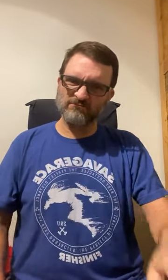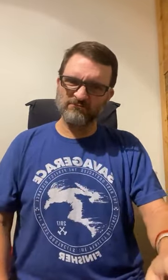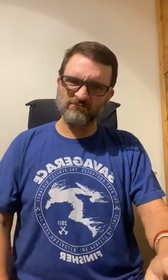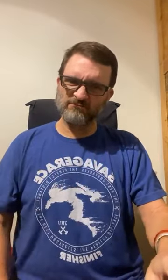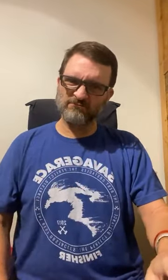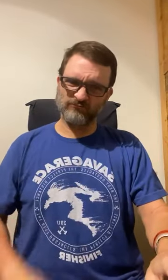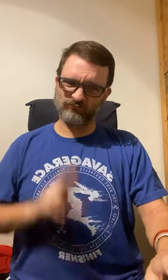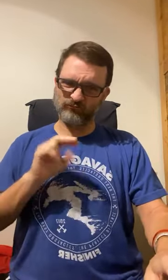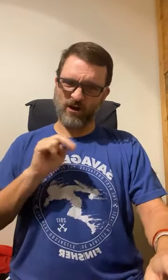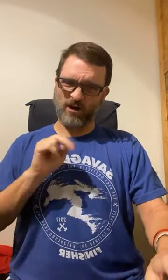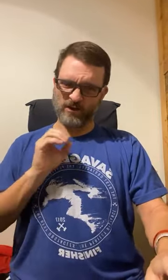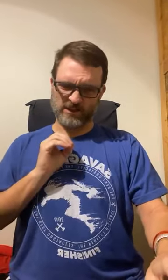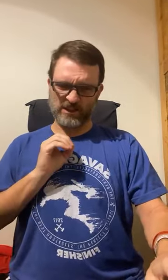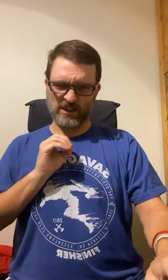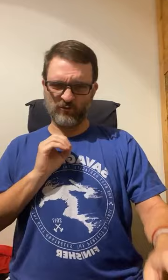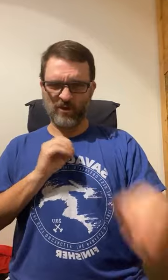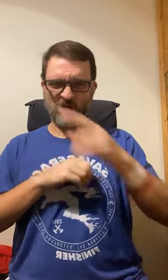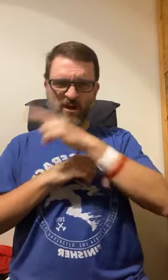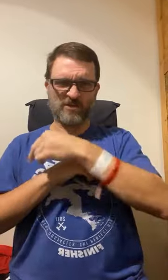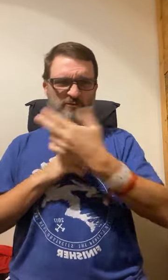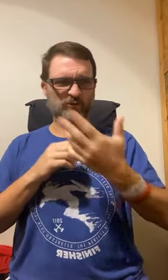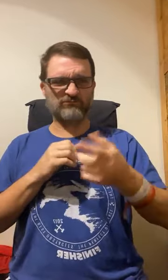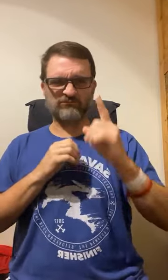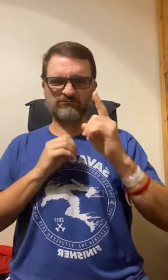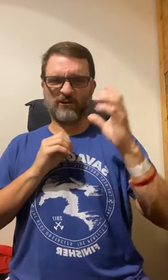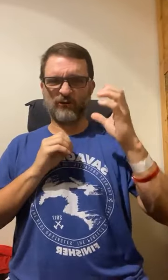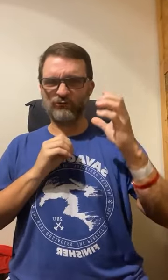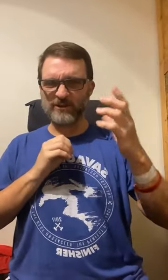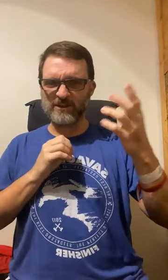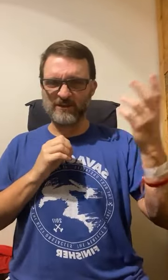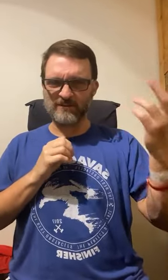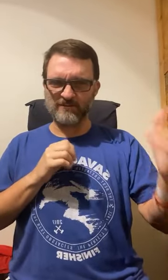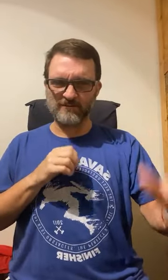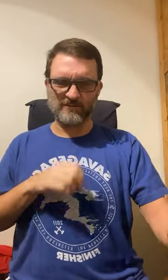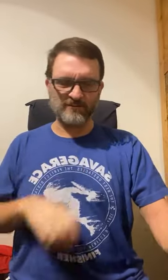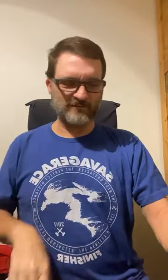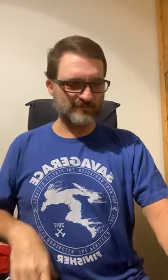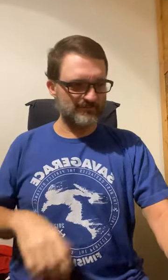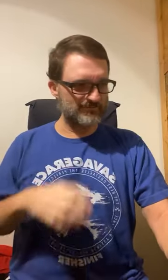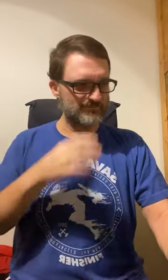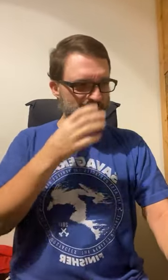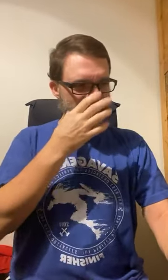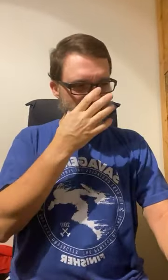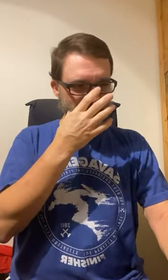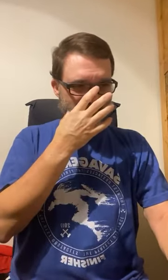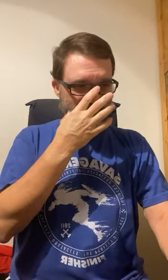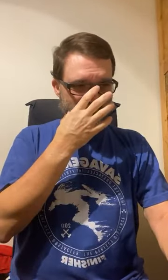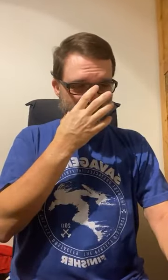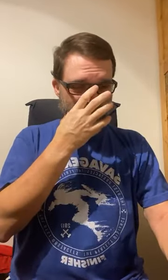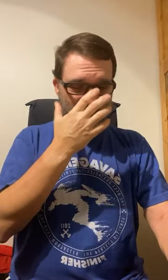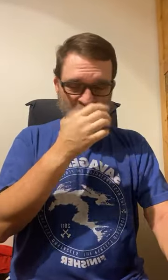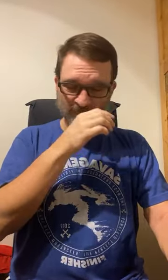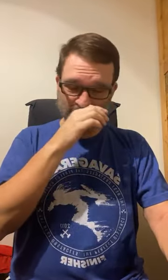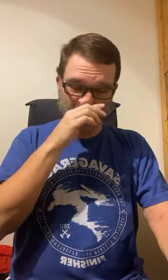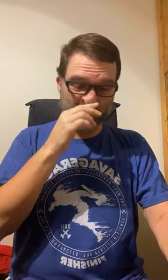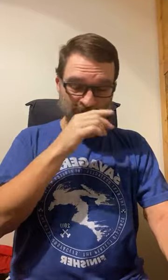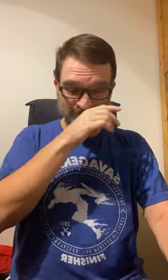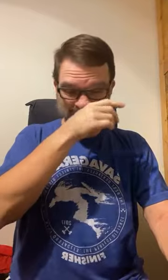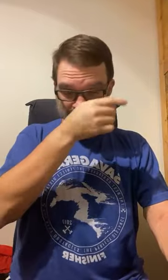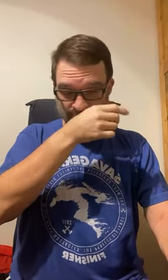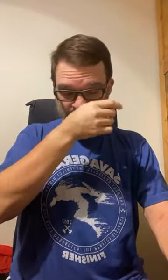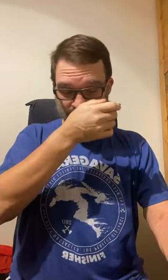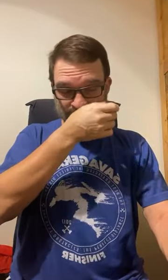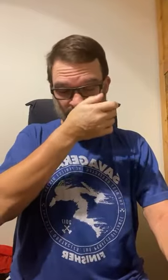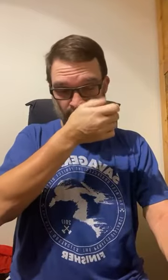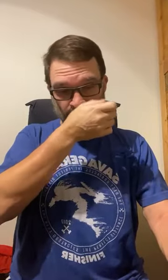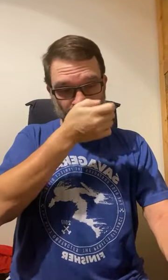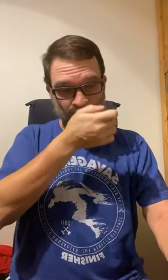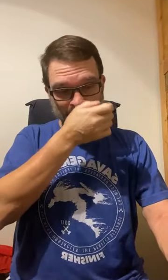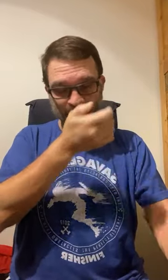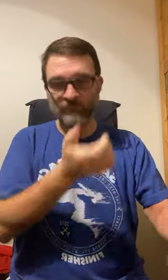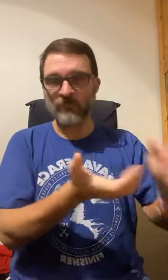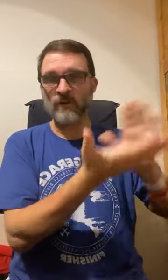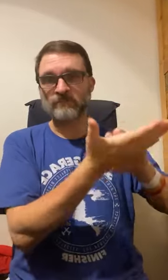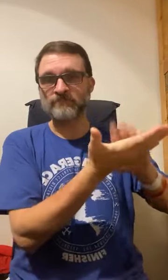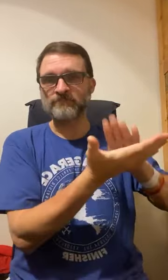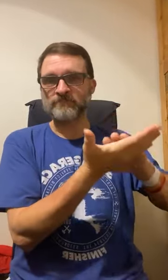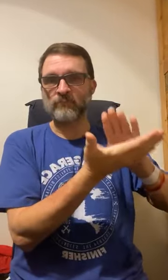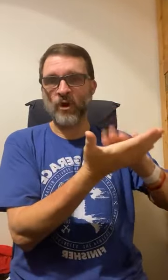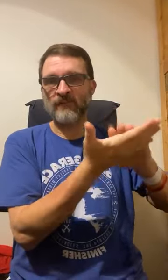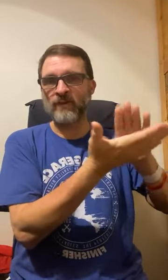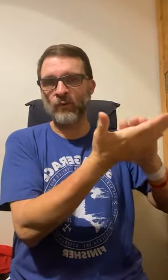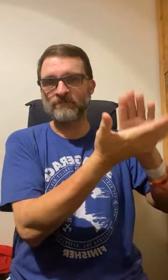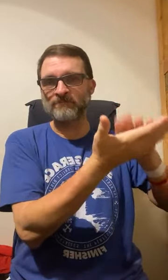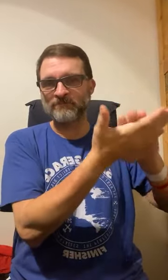Ron ZERO - Hospital .. like 100